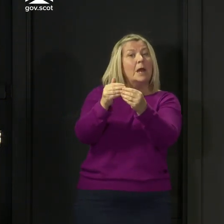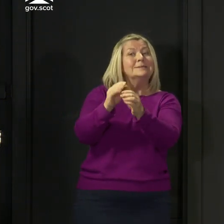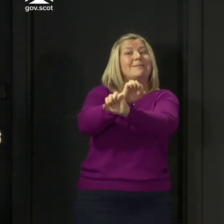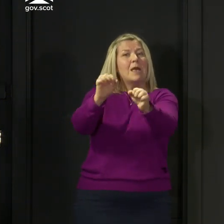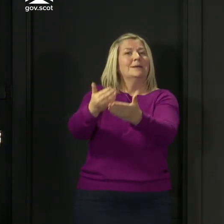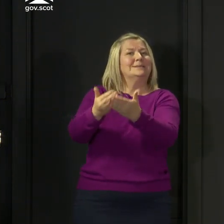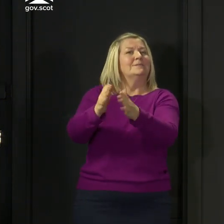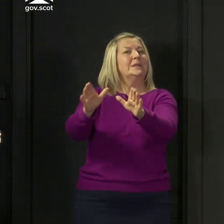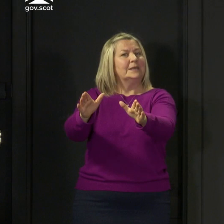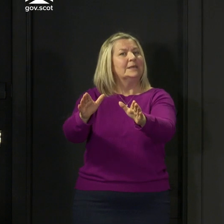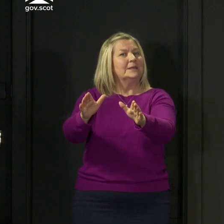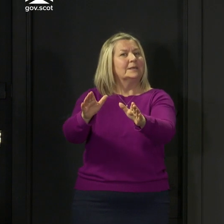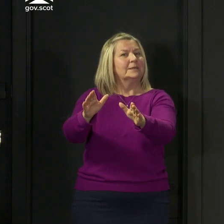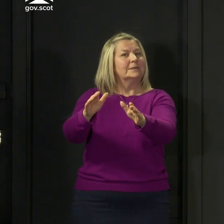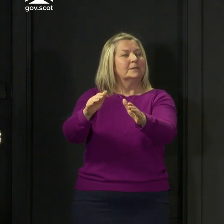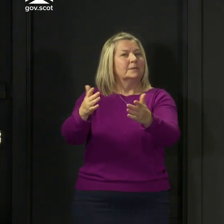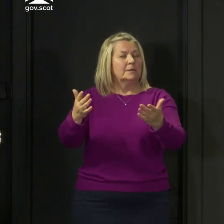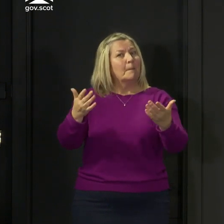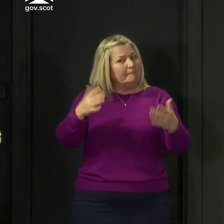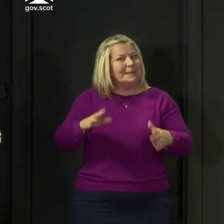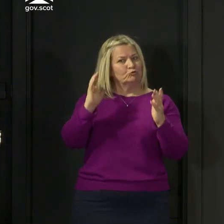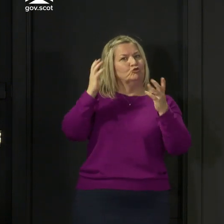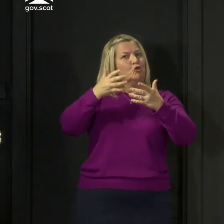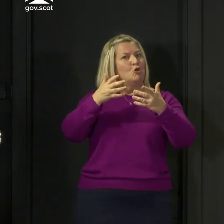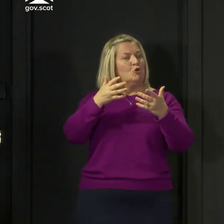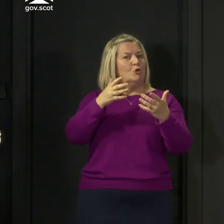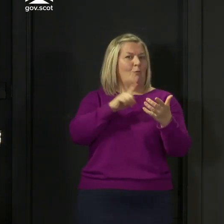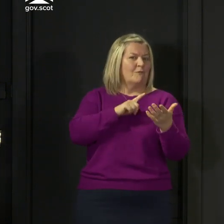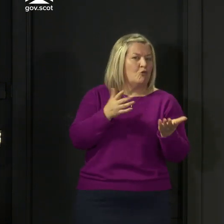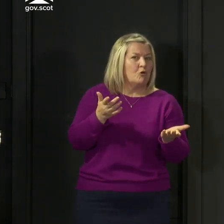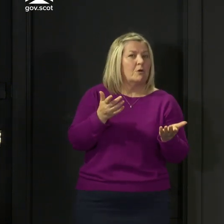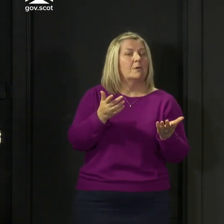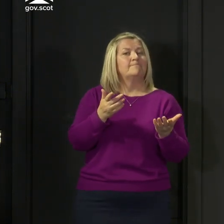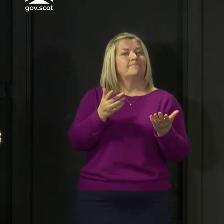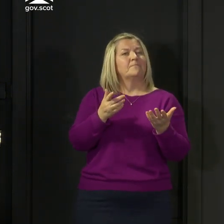of workplaces. There has, I think, been concern caused in other parts of the UK today about